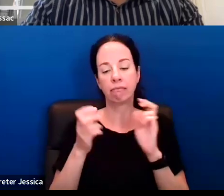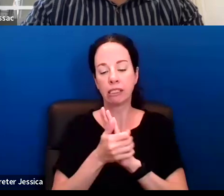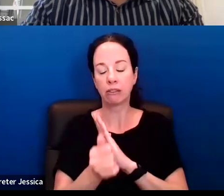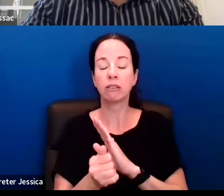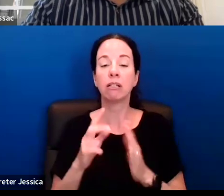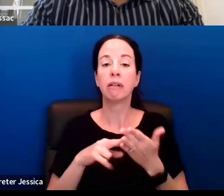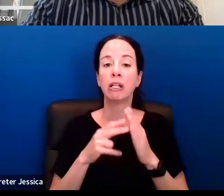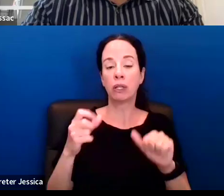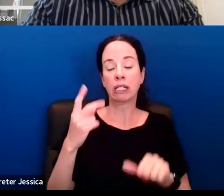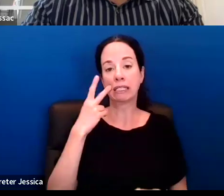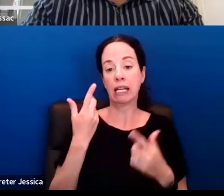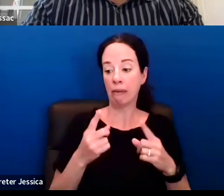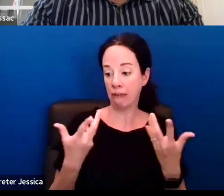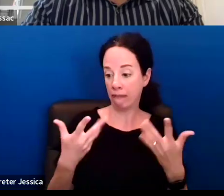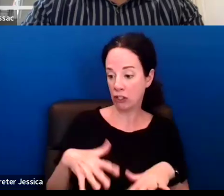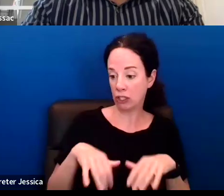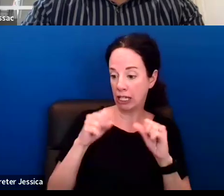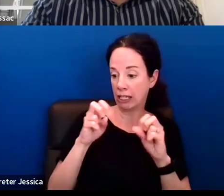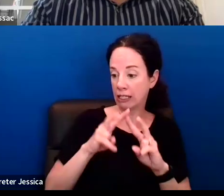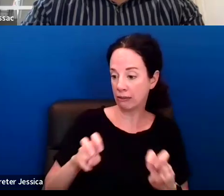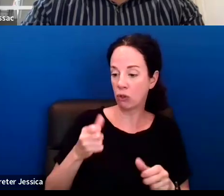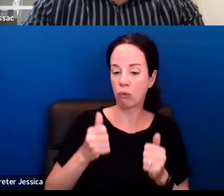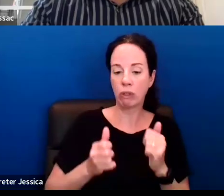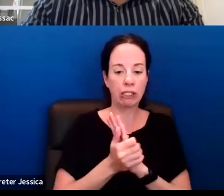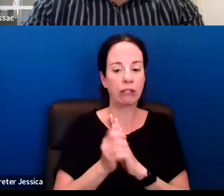can see, once you've taken the assessment, what skills you need to work on. And there's